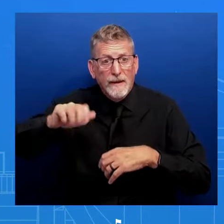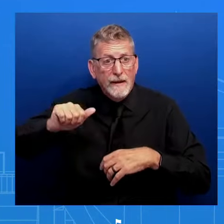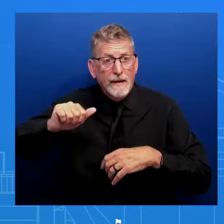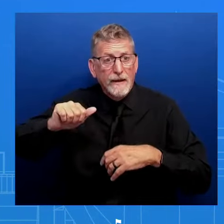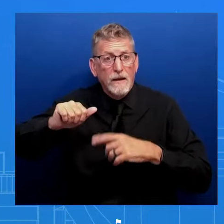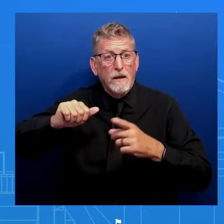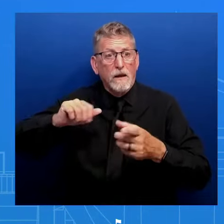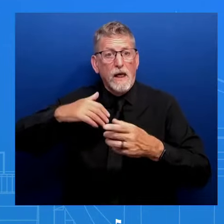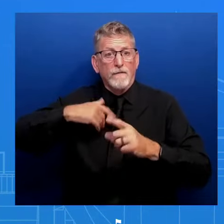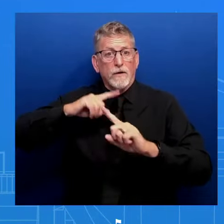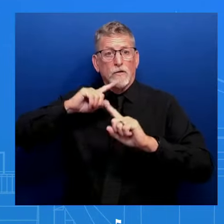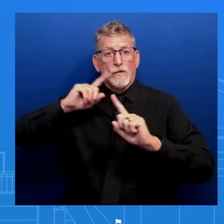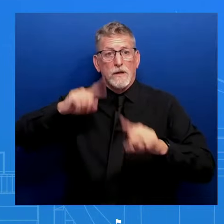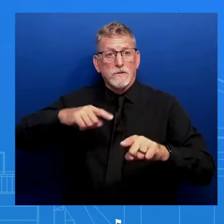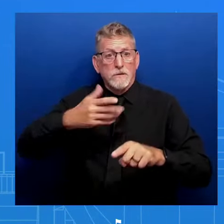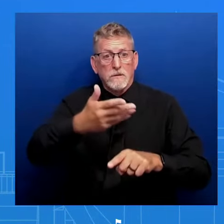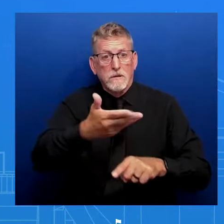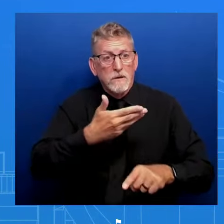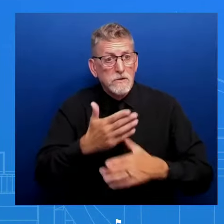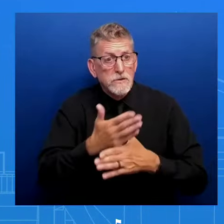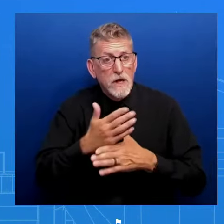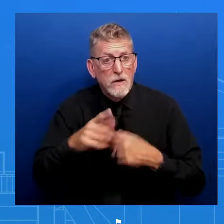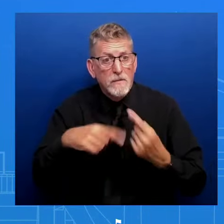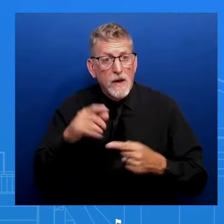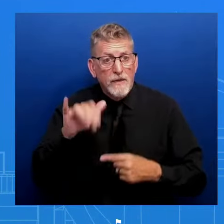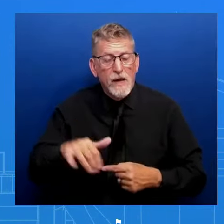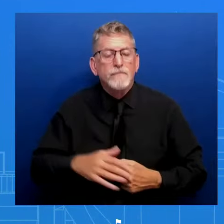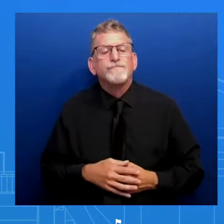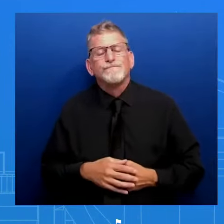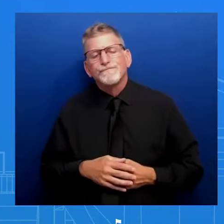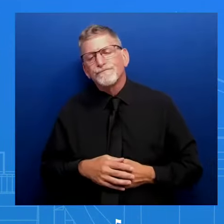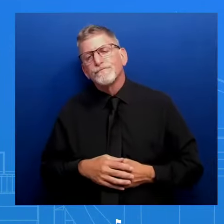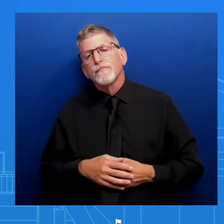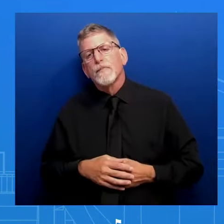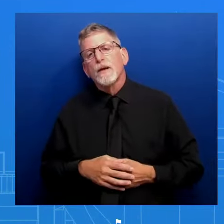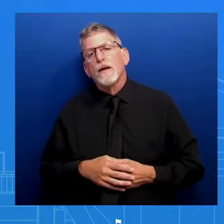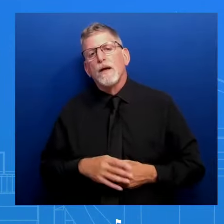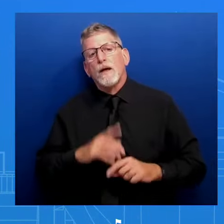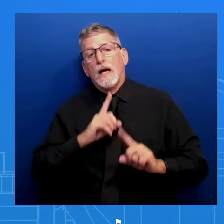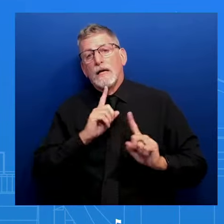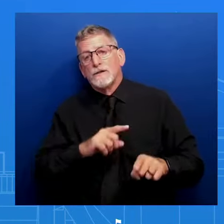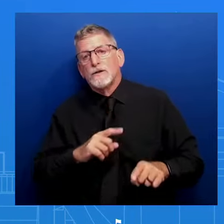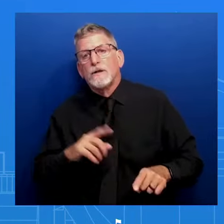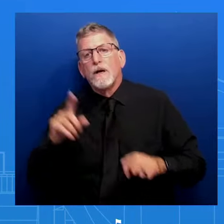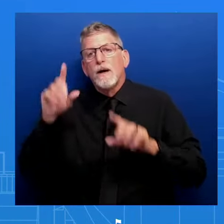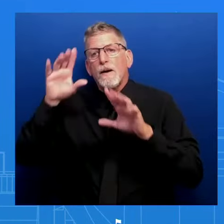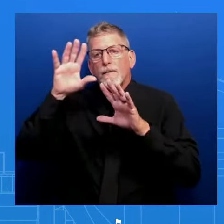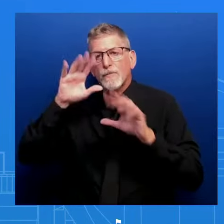and I'll repeat this as what I said at the top, which is the President loves his son. The President and the First Lady love their son,